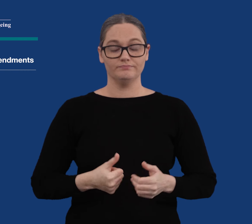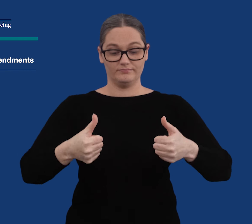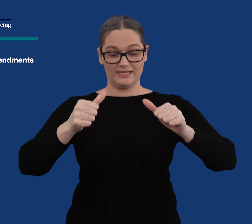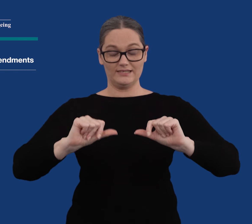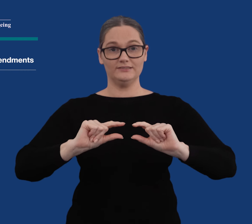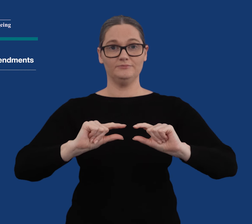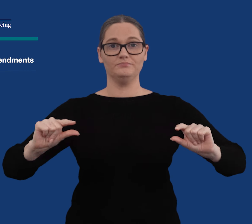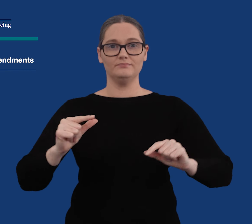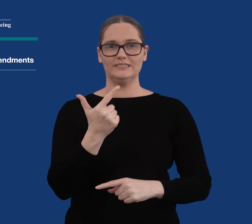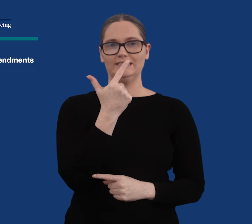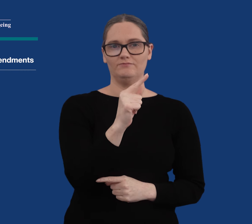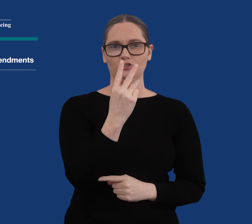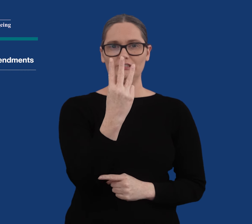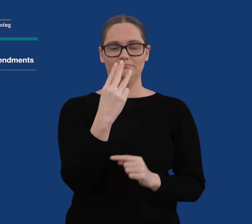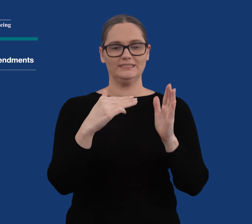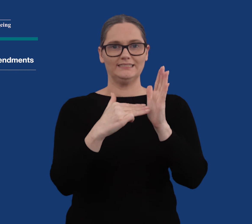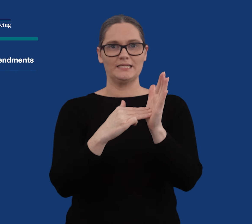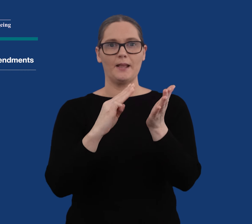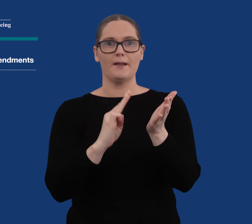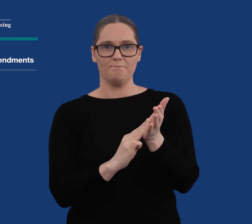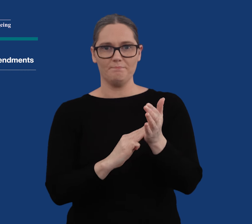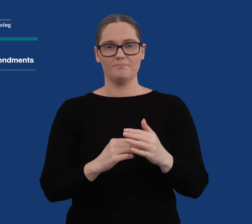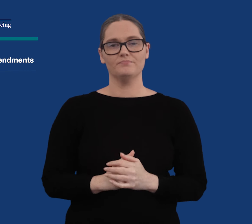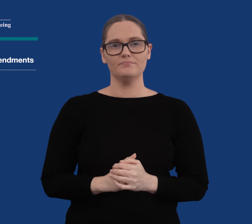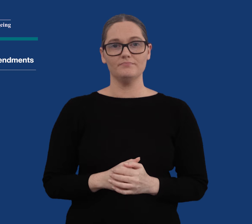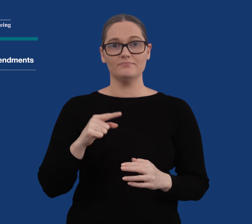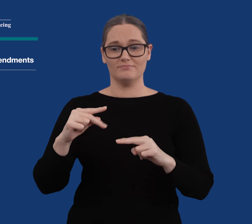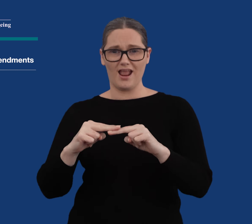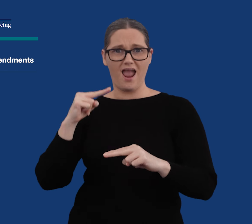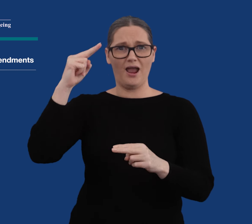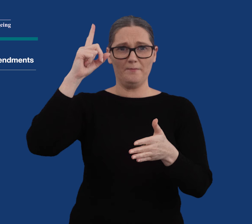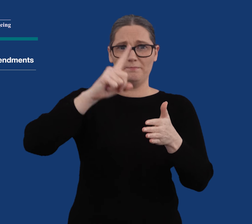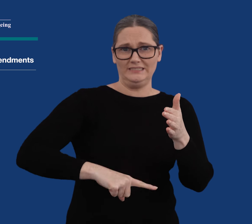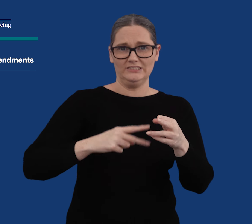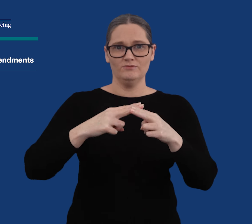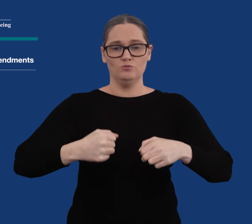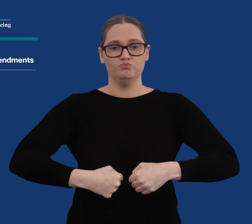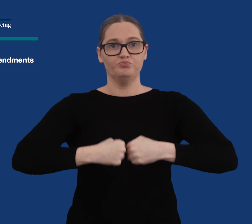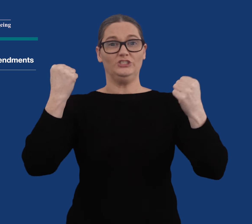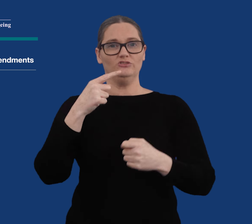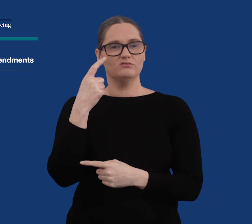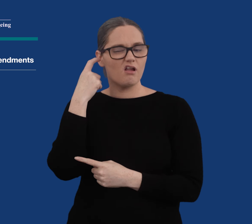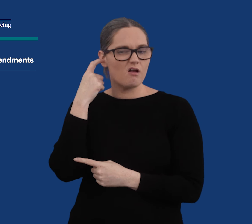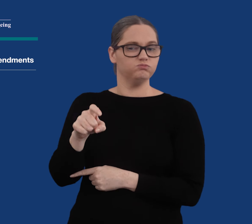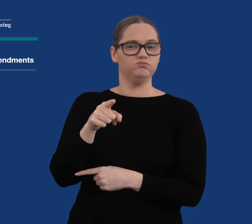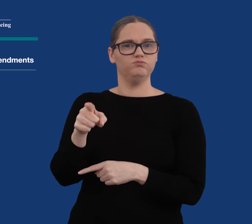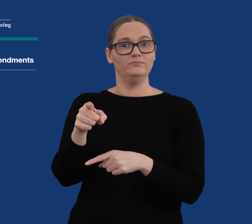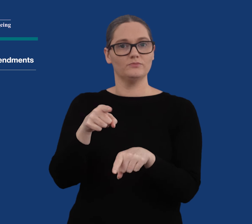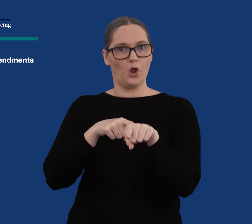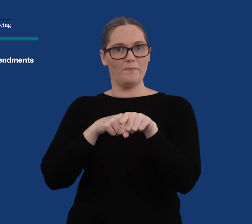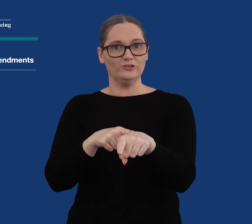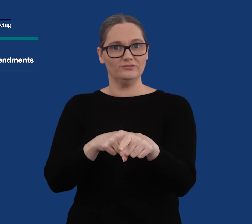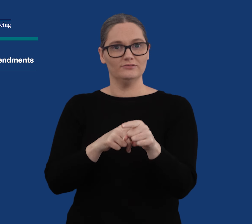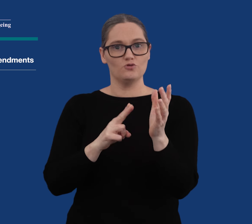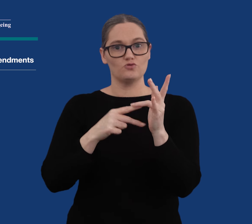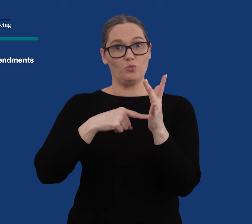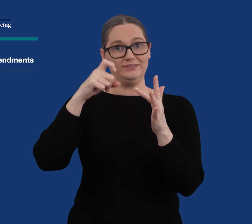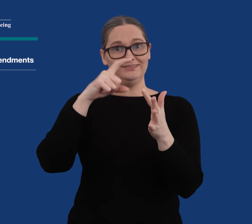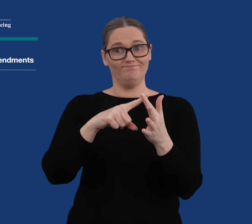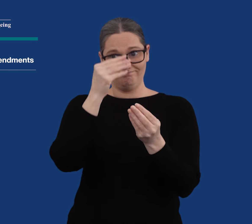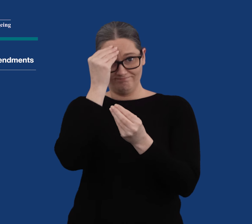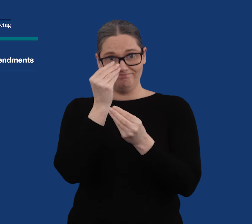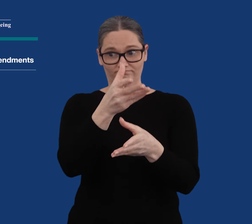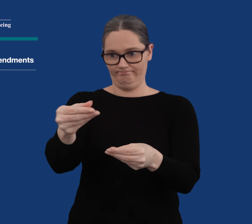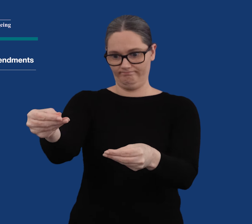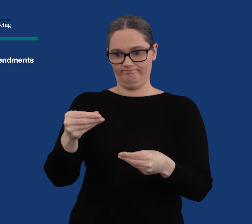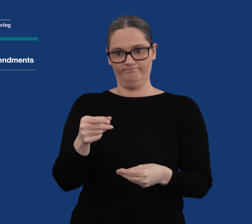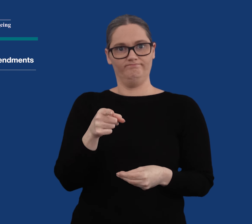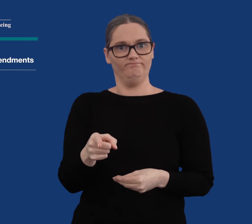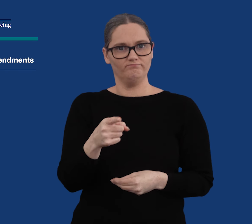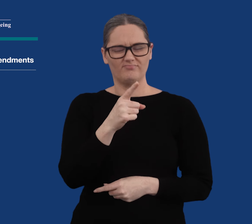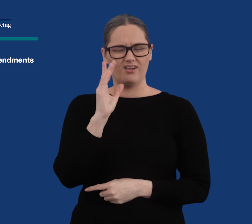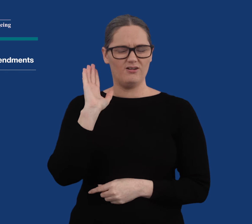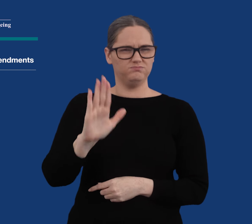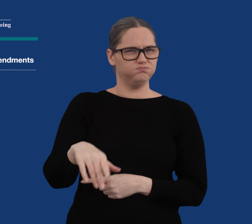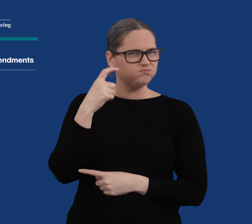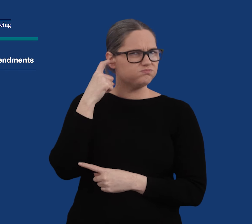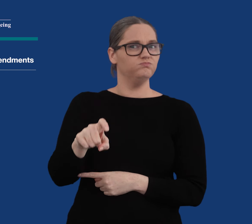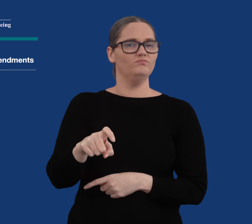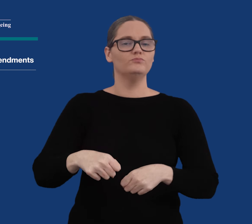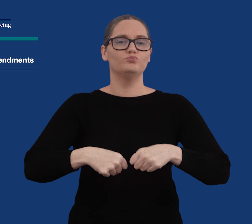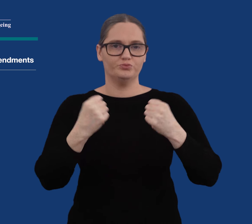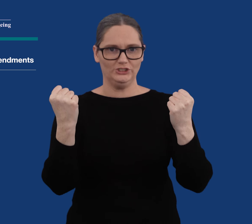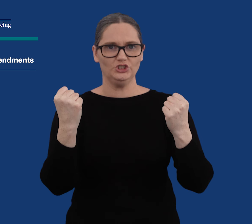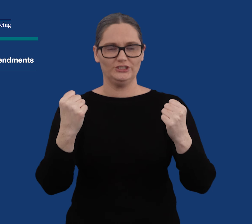• Section 73ZM – Higher civil penalties for contravention of a compliance notice